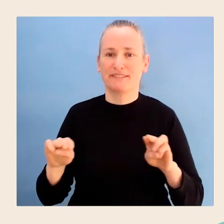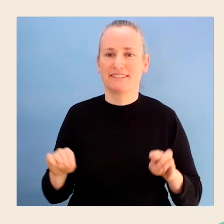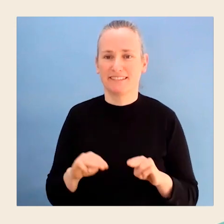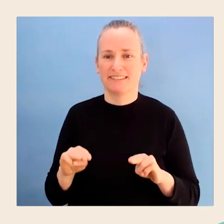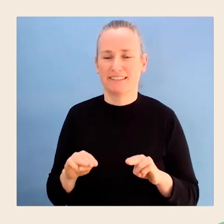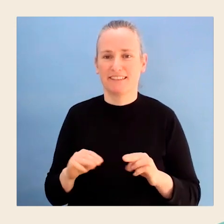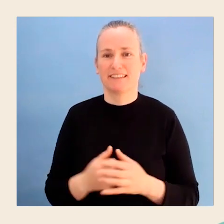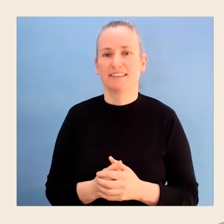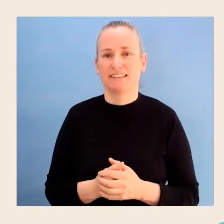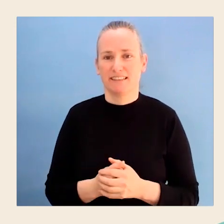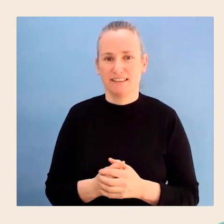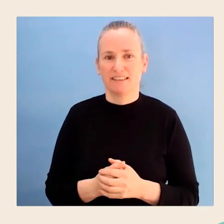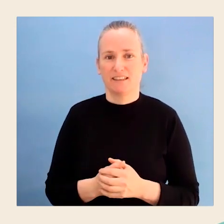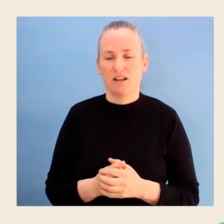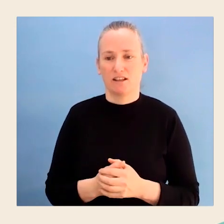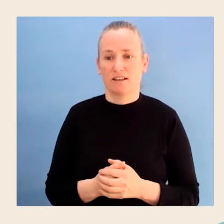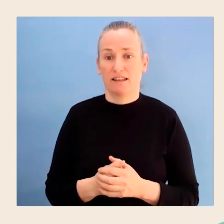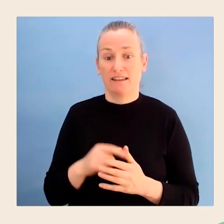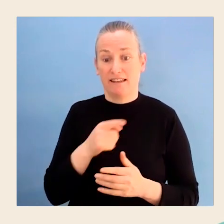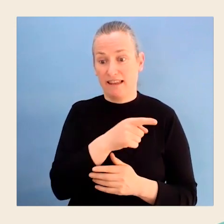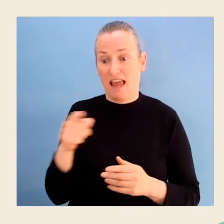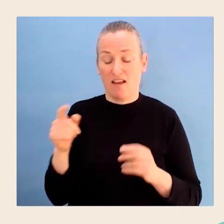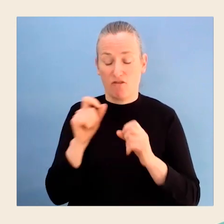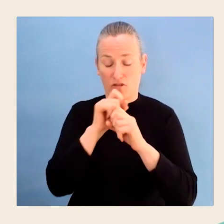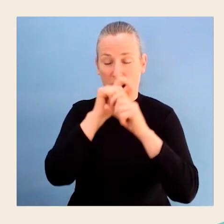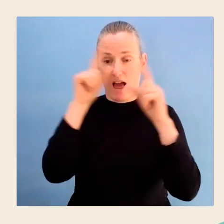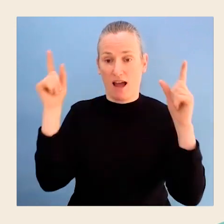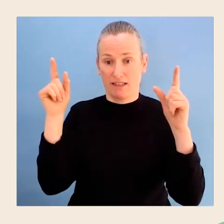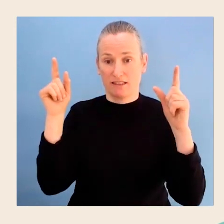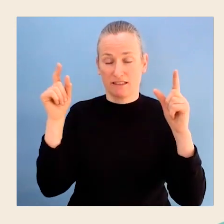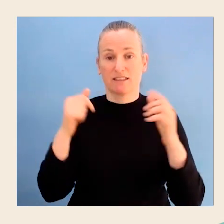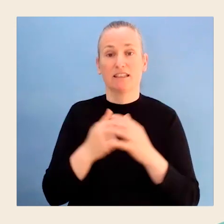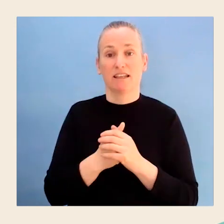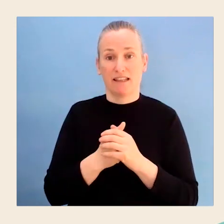And finally they've realised that the remote options,